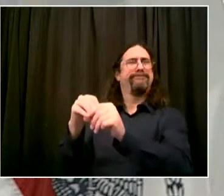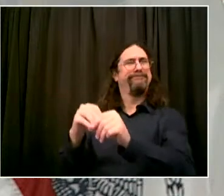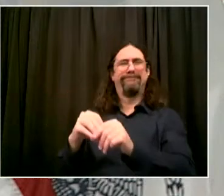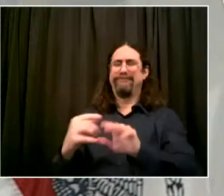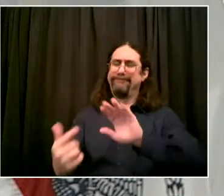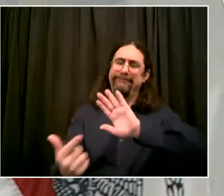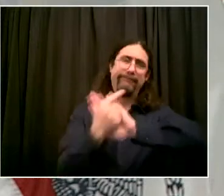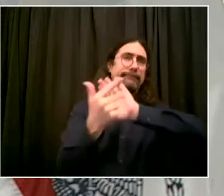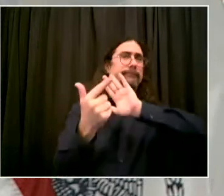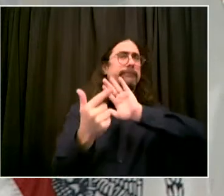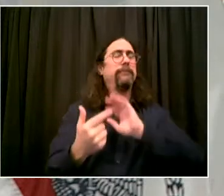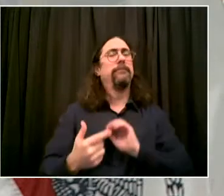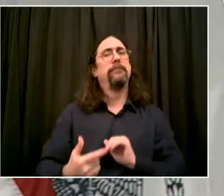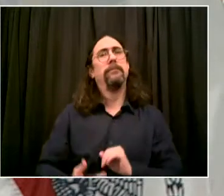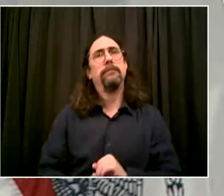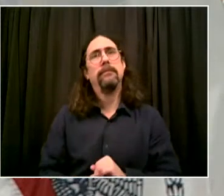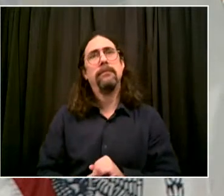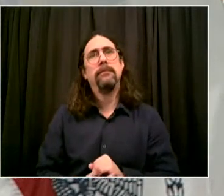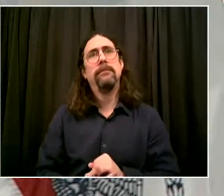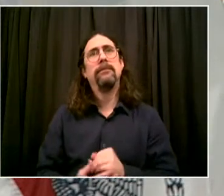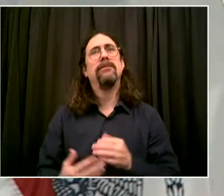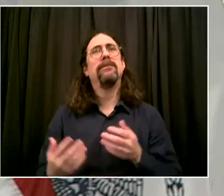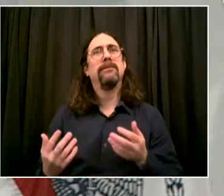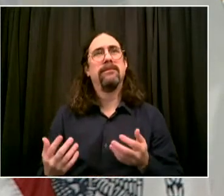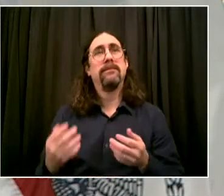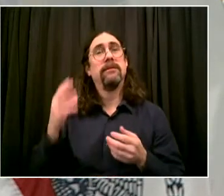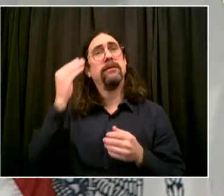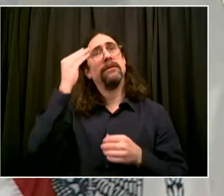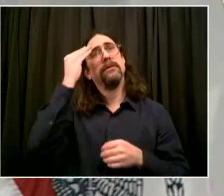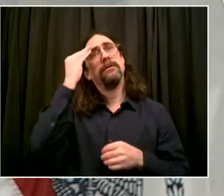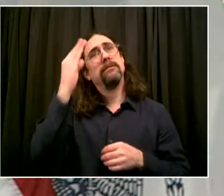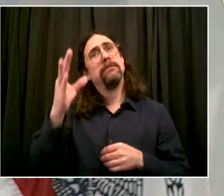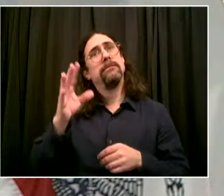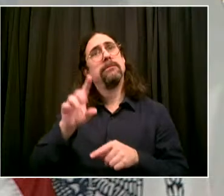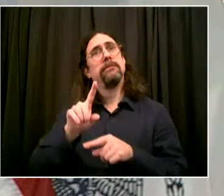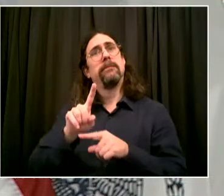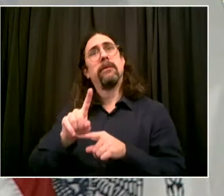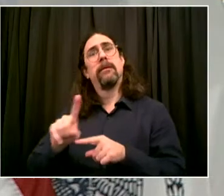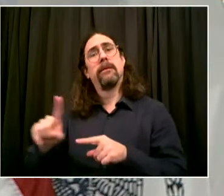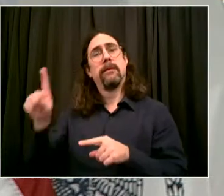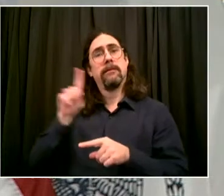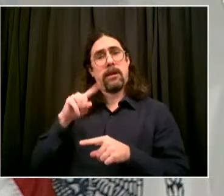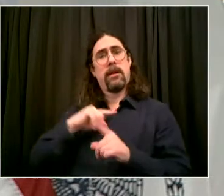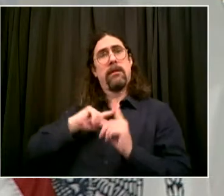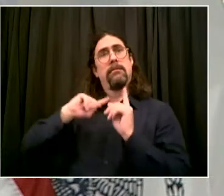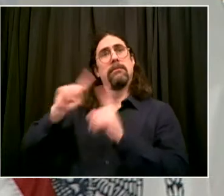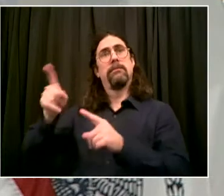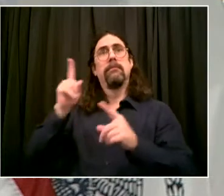TO TURN WE CAN DO MORE MORE TO FIGURE OUT HOW WE CAN FACILITATE THE RIGHT KIND OF GATHERING. IF SOMEONE SAID TO ME, SOMEONE DD IDAT MY